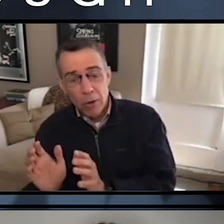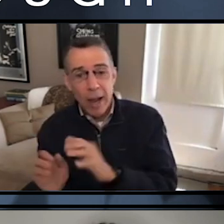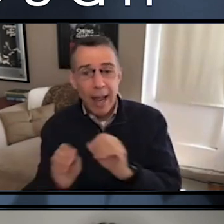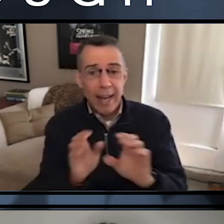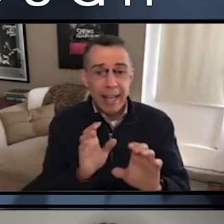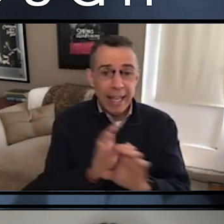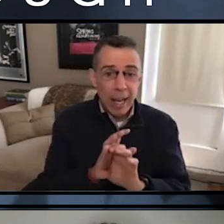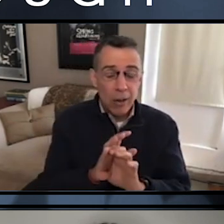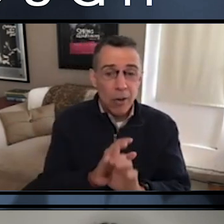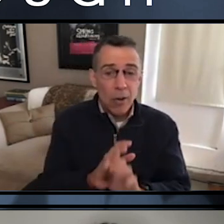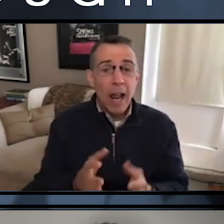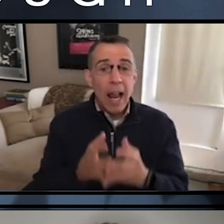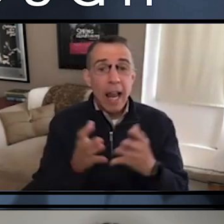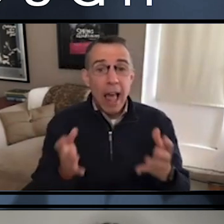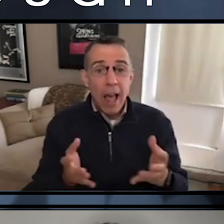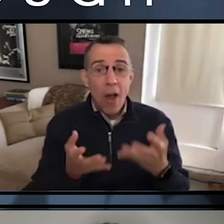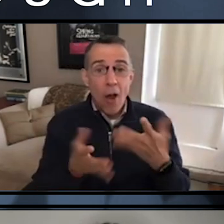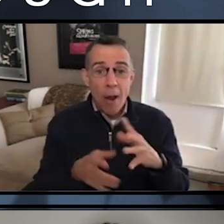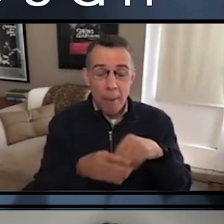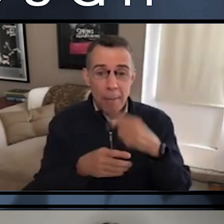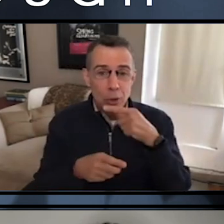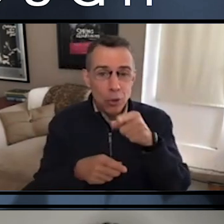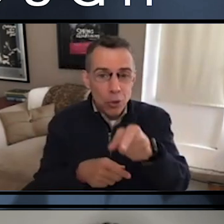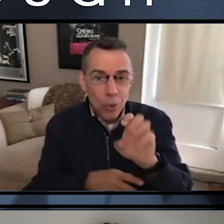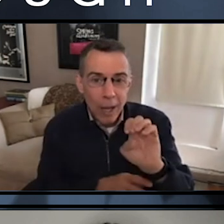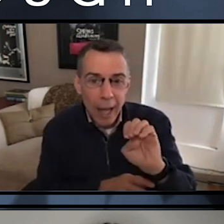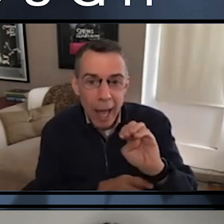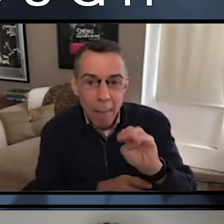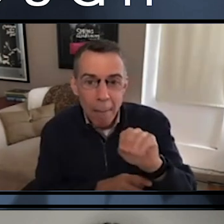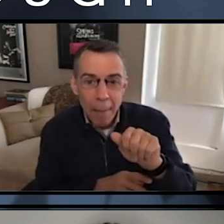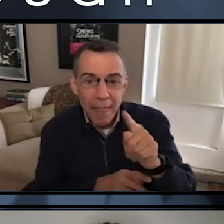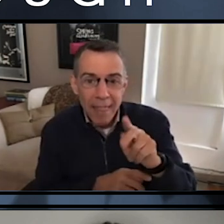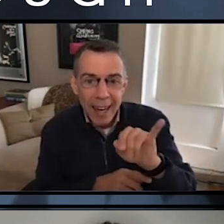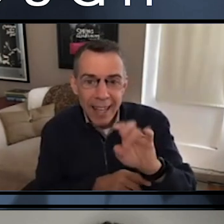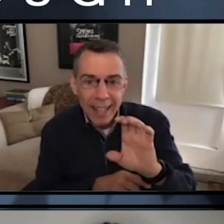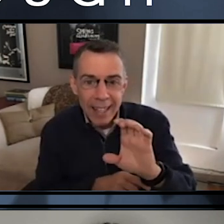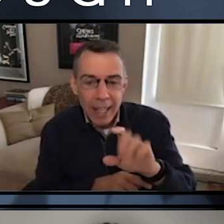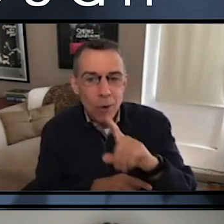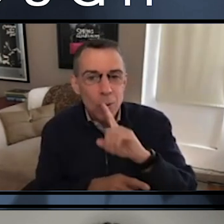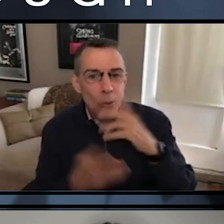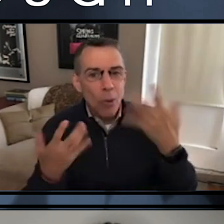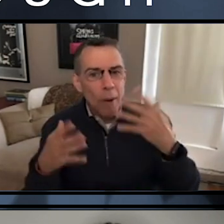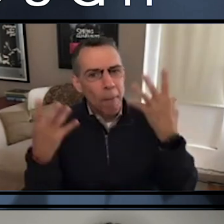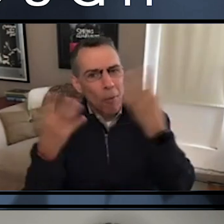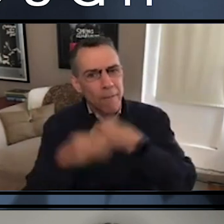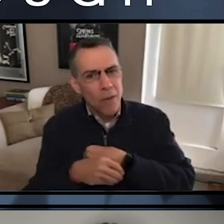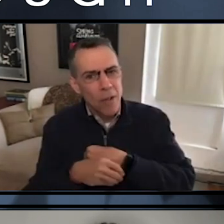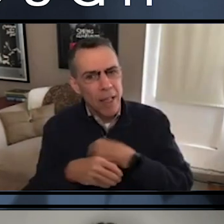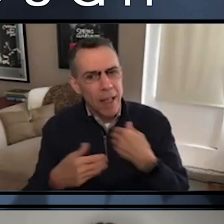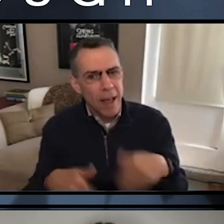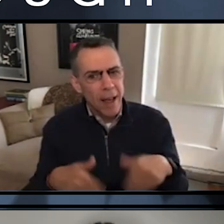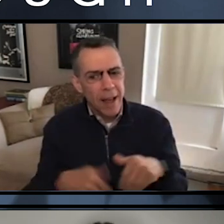character that lived in you. That empathy, and you could see it coming through your eyes, truly. Beautiful work. Steven: Thank you Mr. Colman. Thank you.